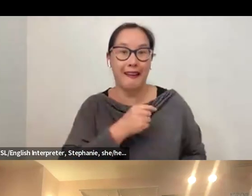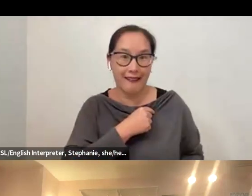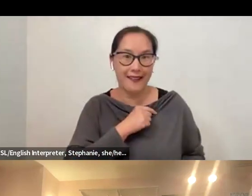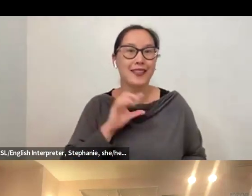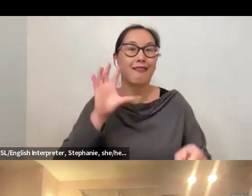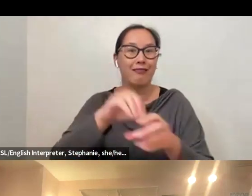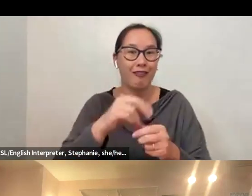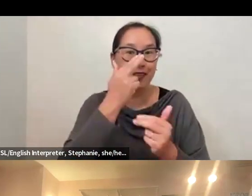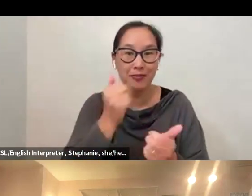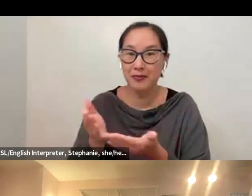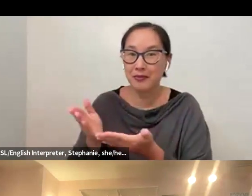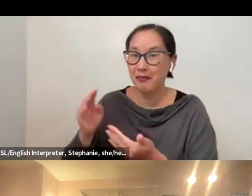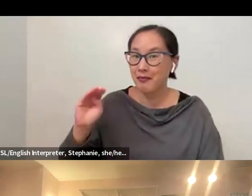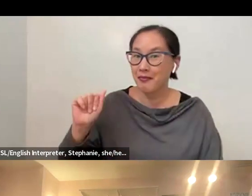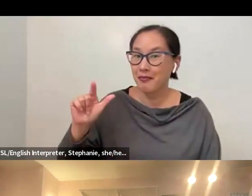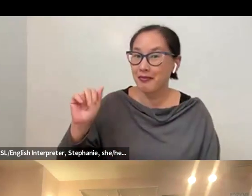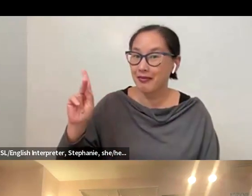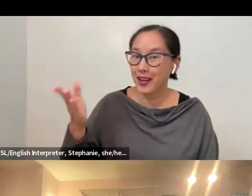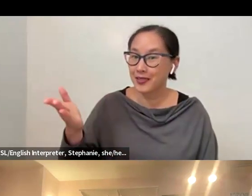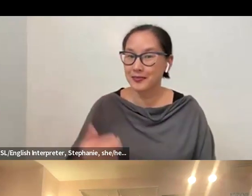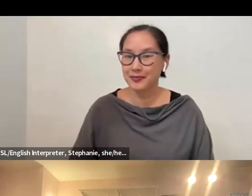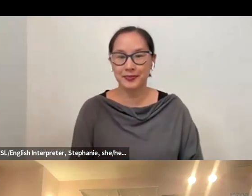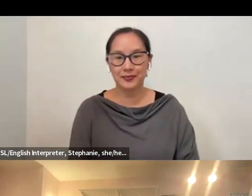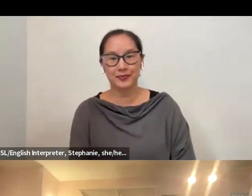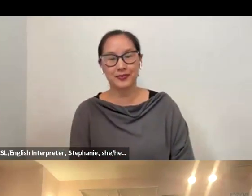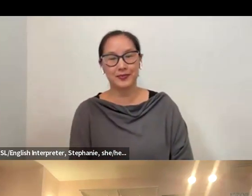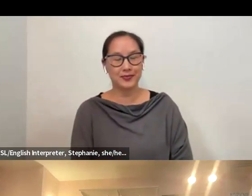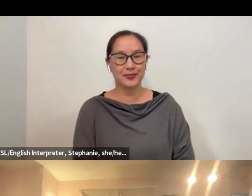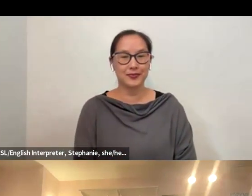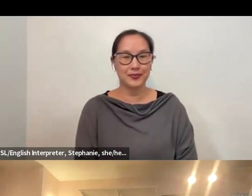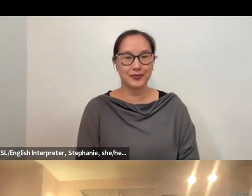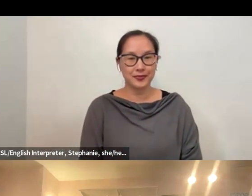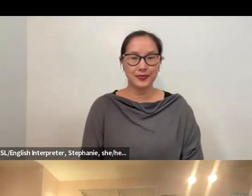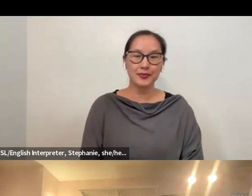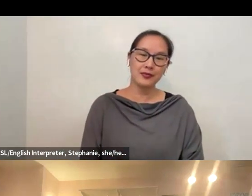Malak, I'd like to ask you the same thing. I think